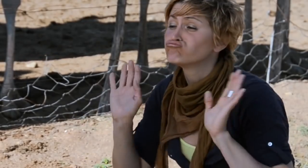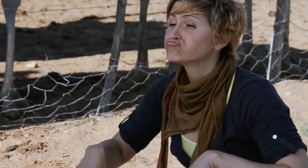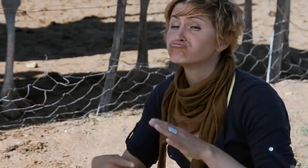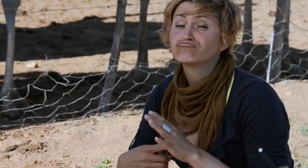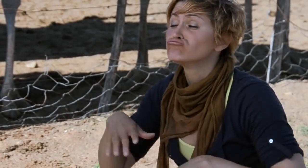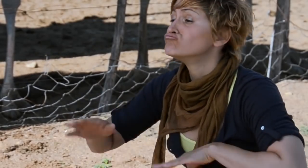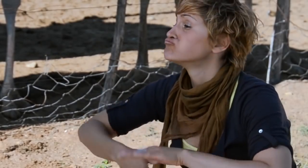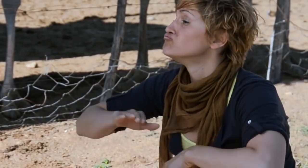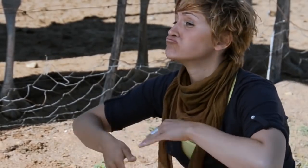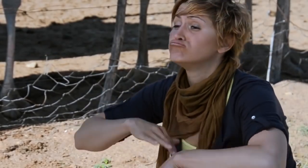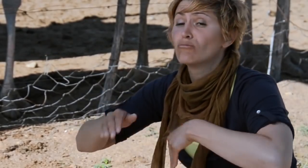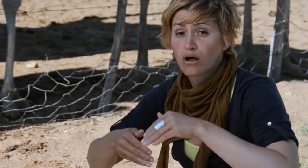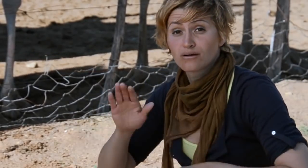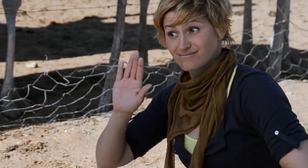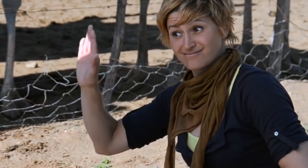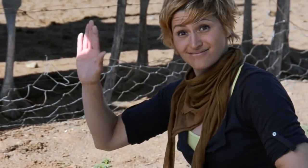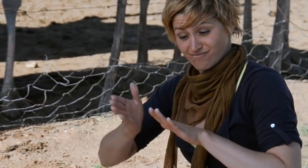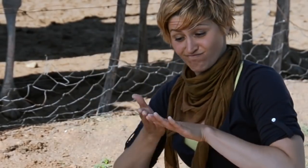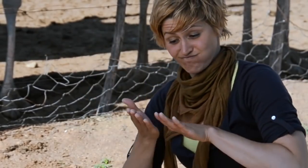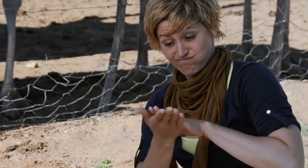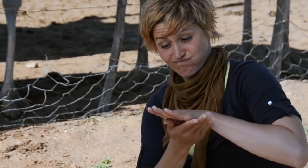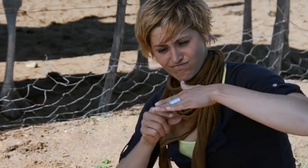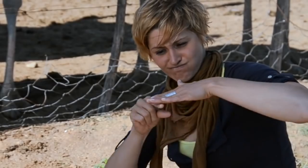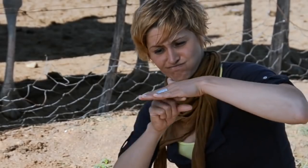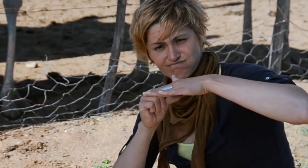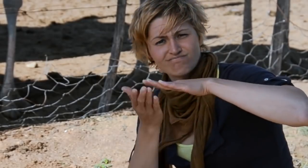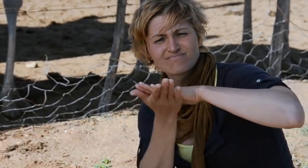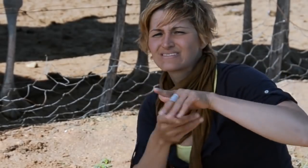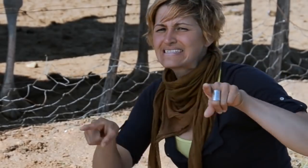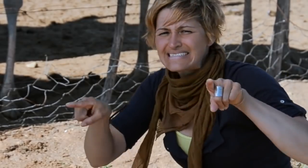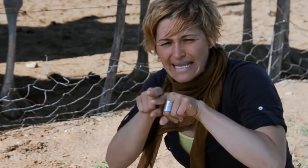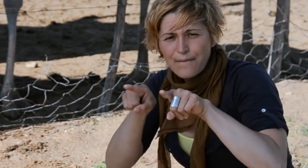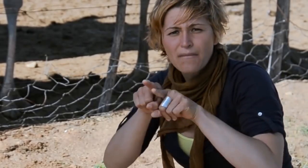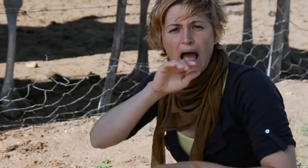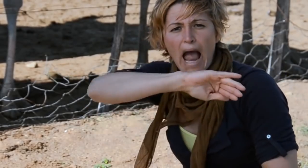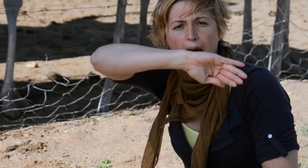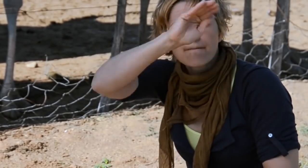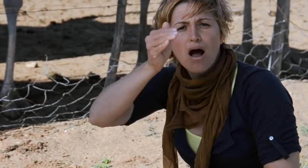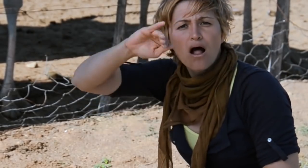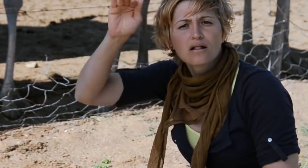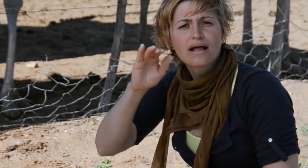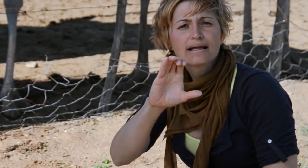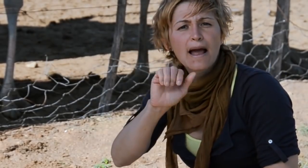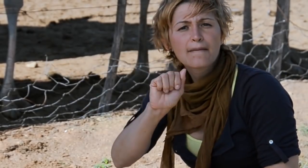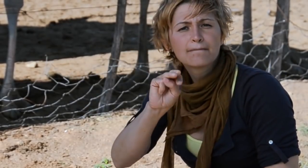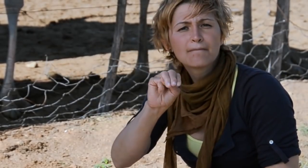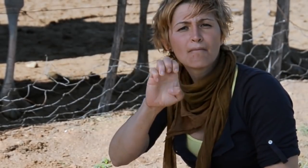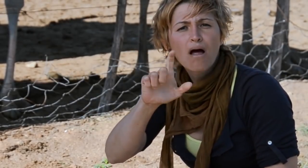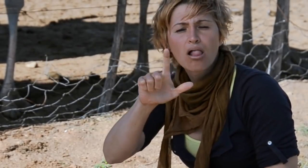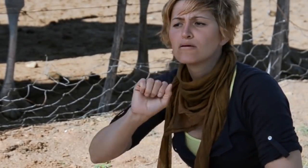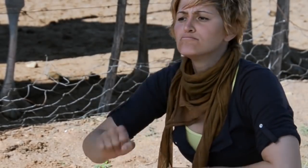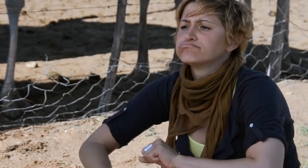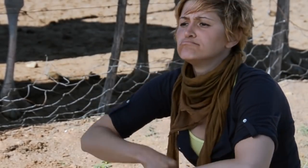same as camels.